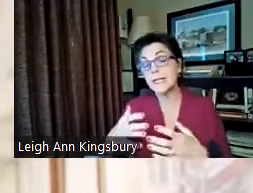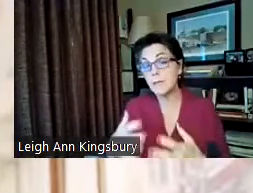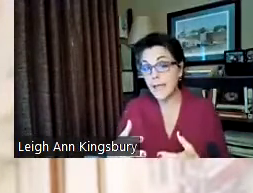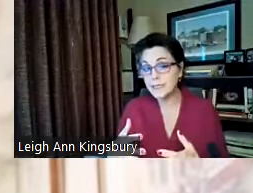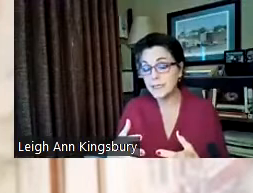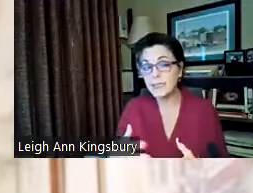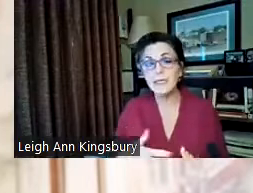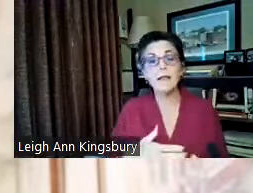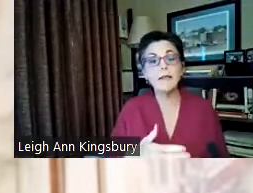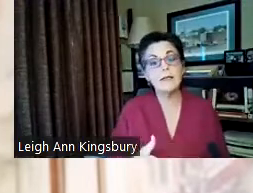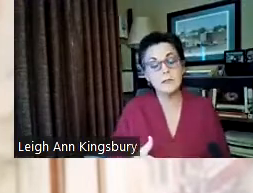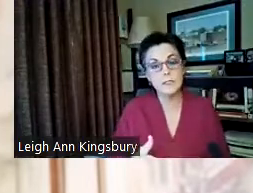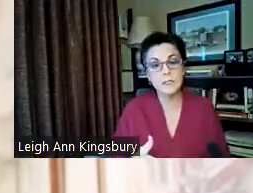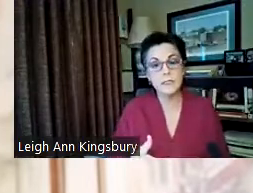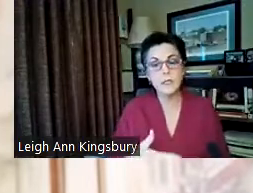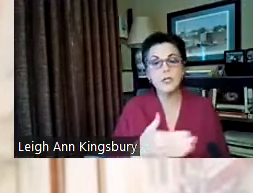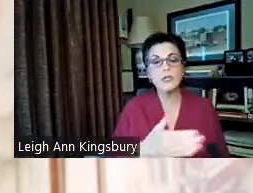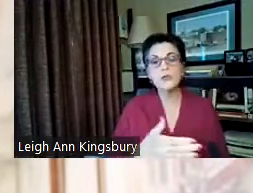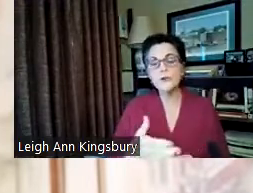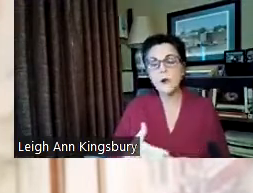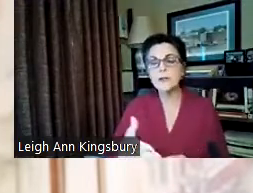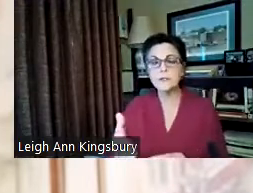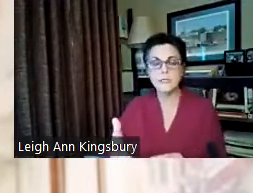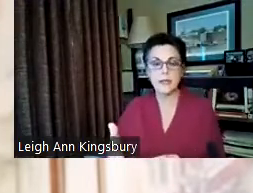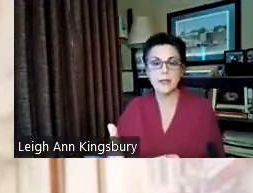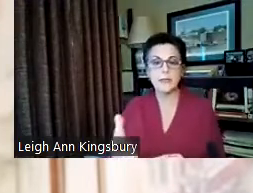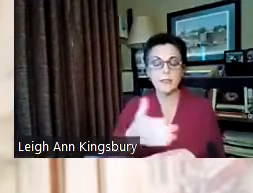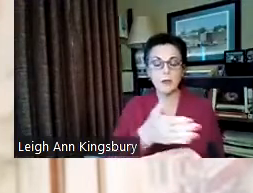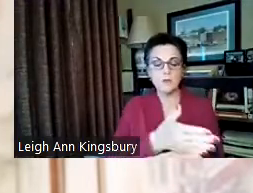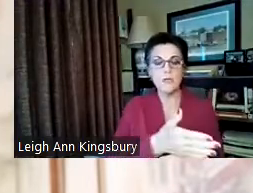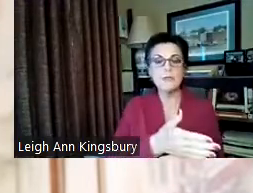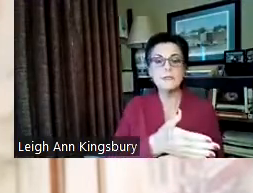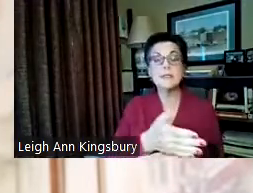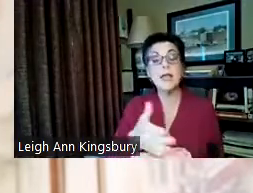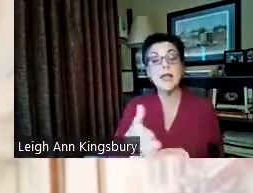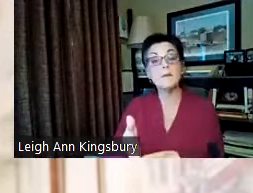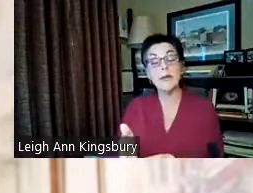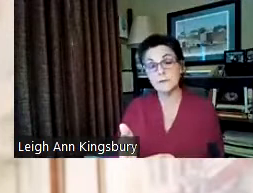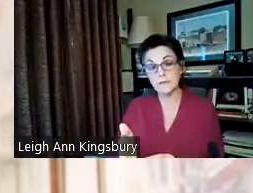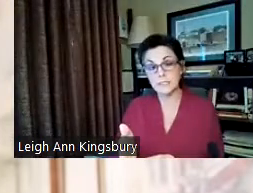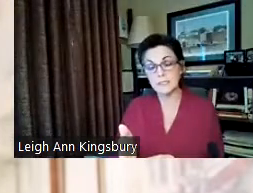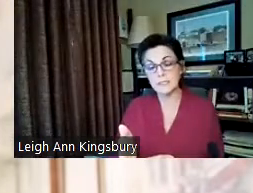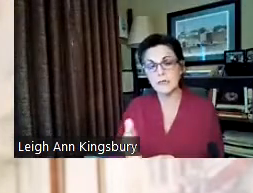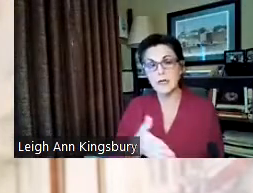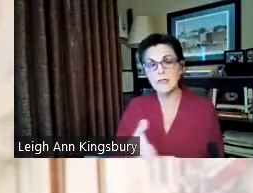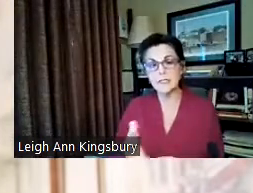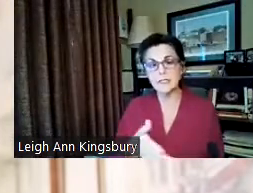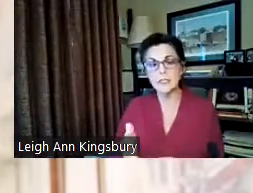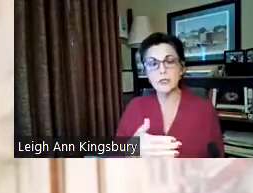capacity is a clinical decision. Do you understand the risks and benefits of the decision you're